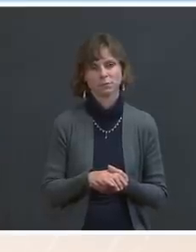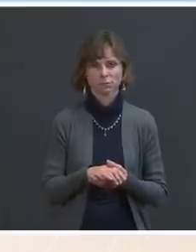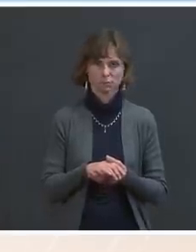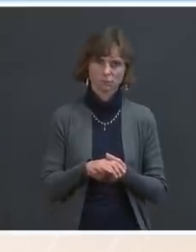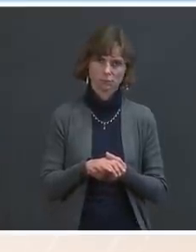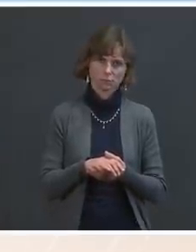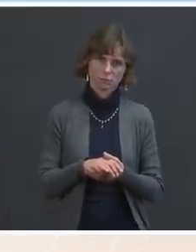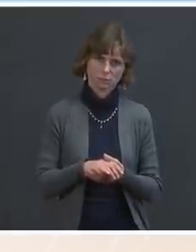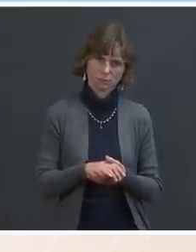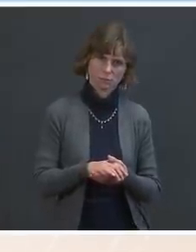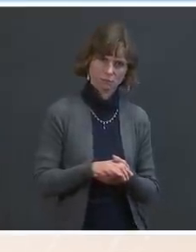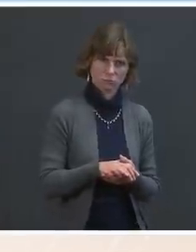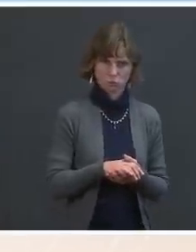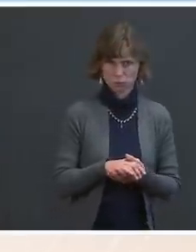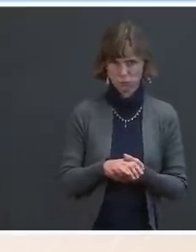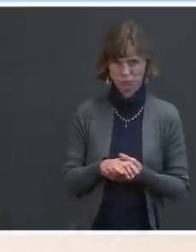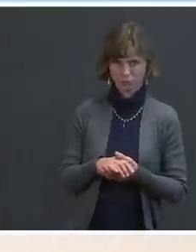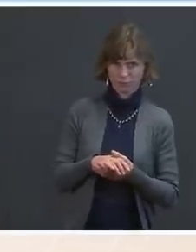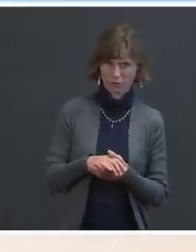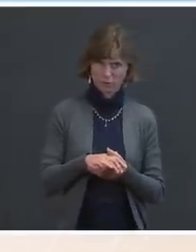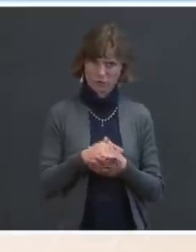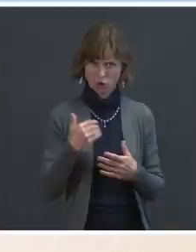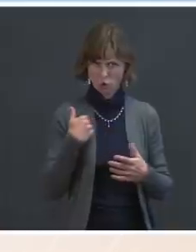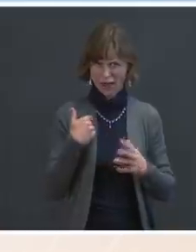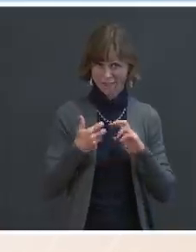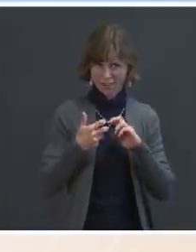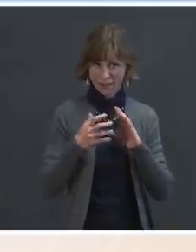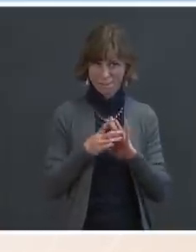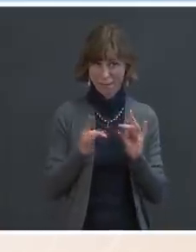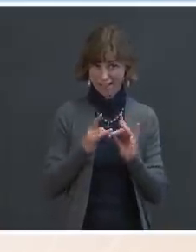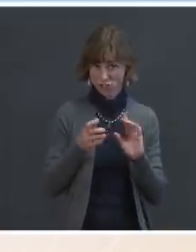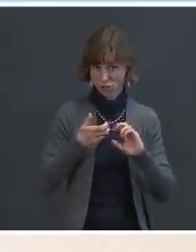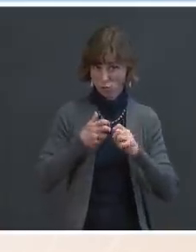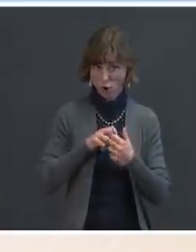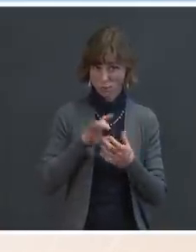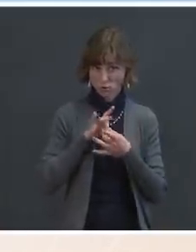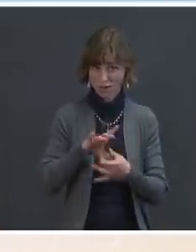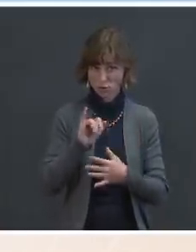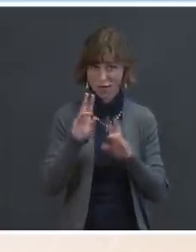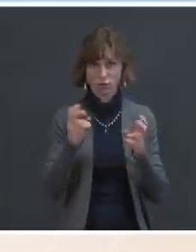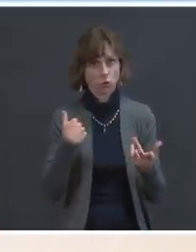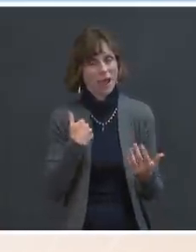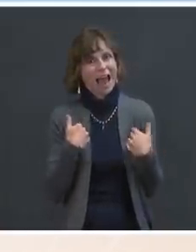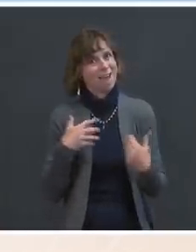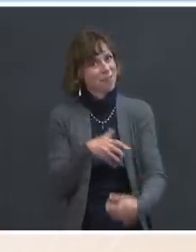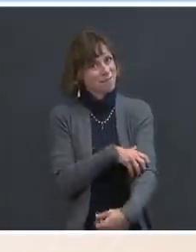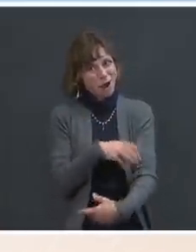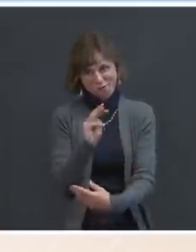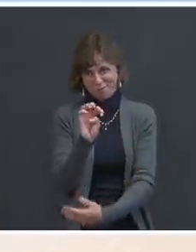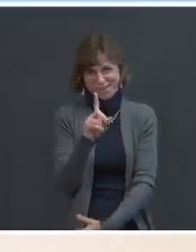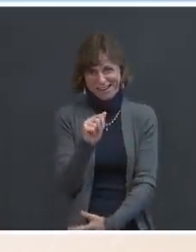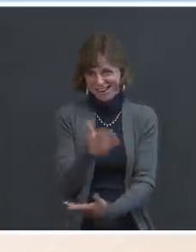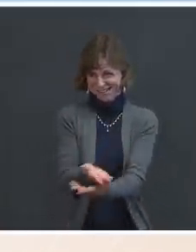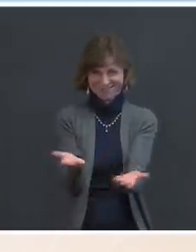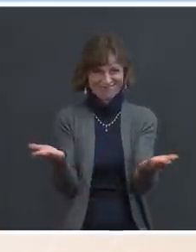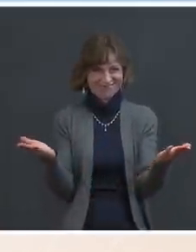does that just make it a little bit harder? Ms. Psaki: We certainly hope not. We have the power of the media here to make sure you're communicating effectively what the message is.